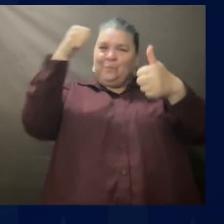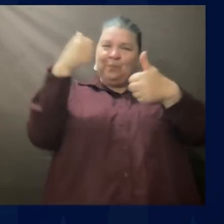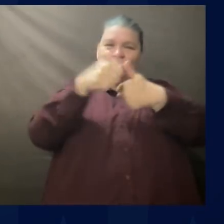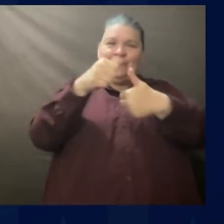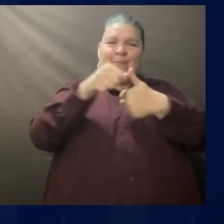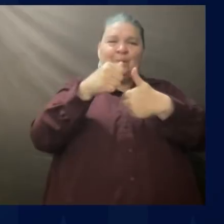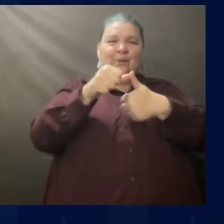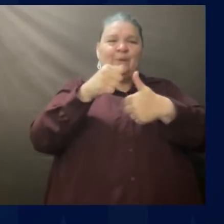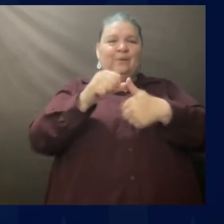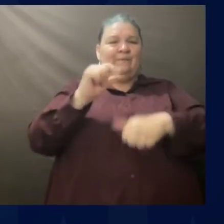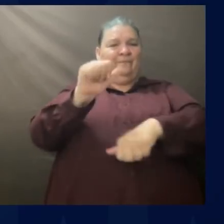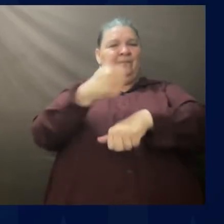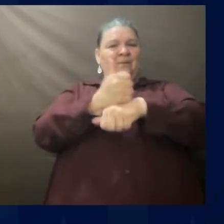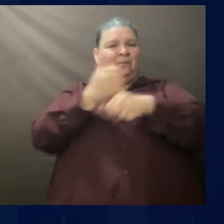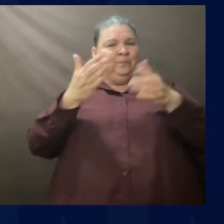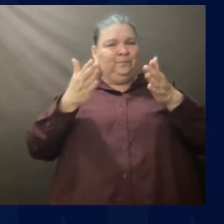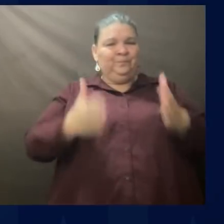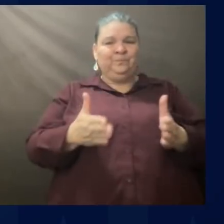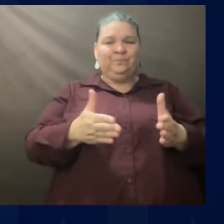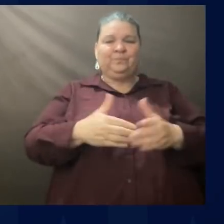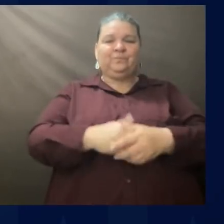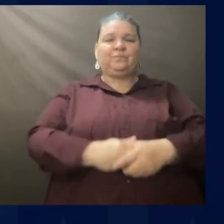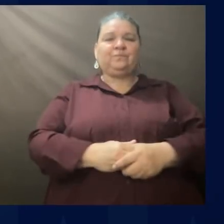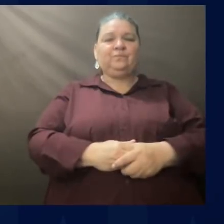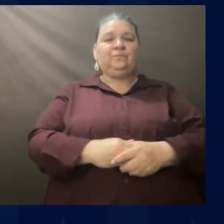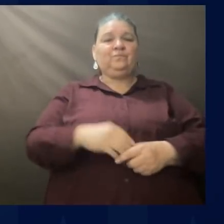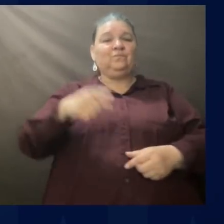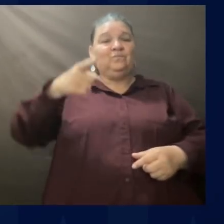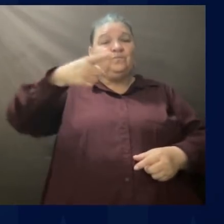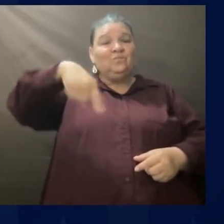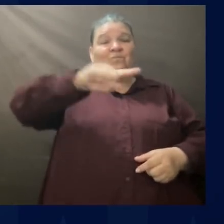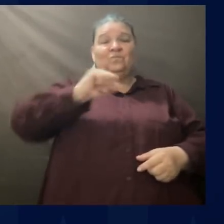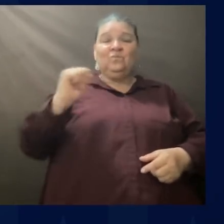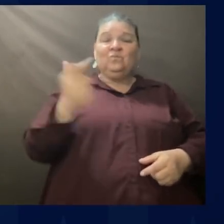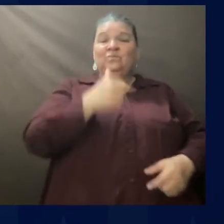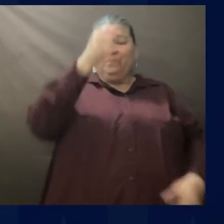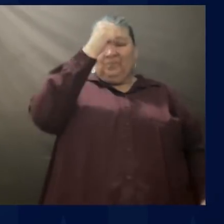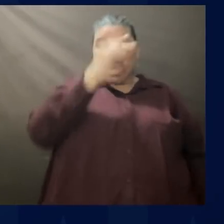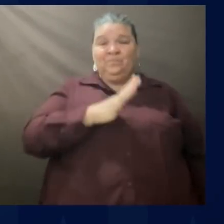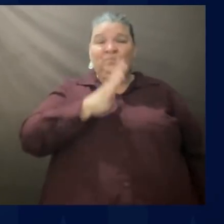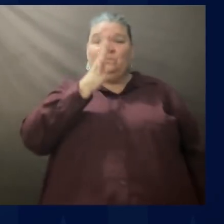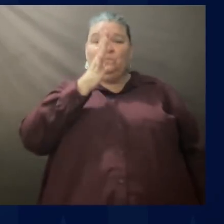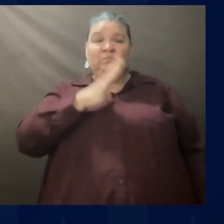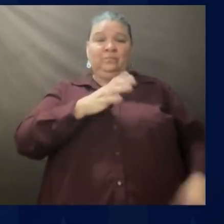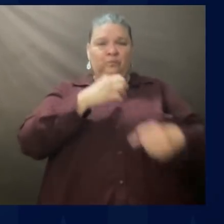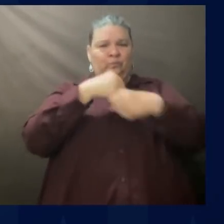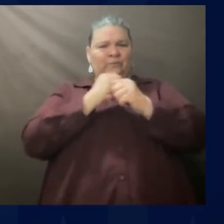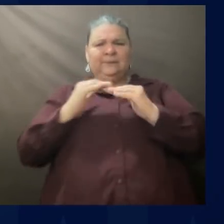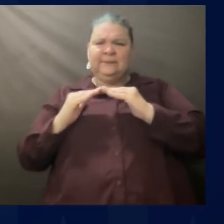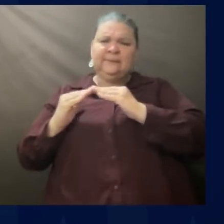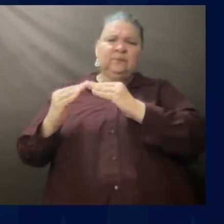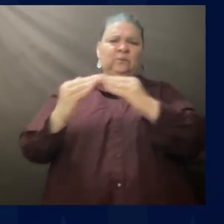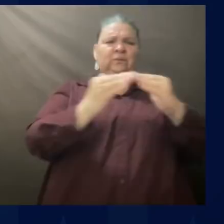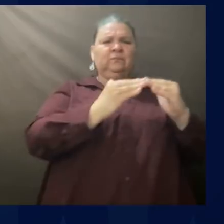I’ve often said that, as a nation, we have many obligations. But the only one that is truly sacred --